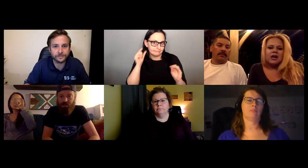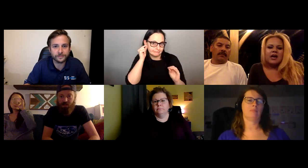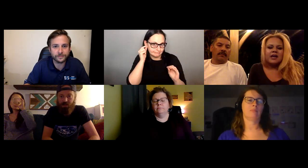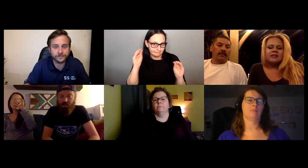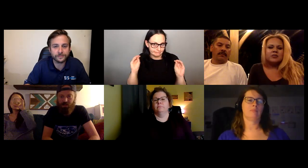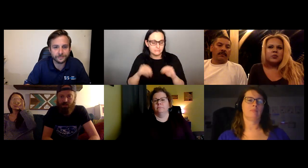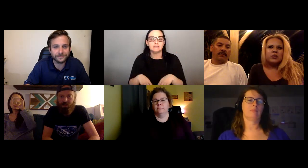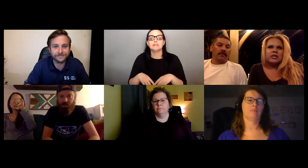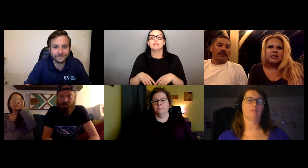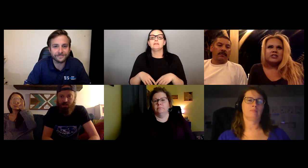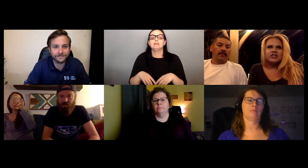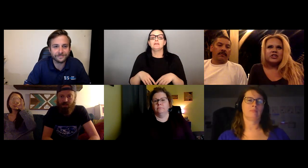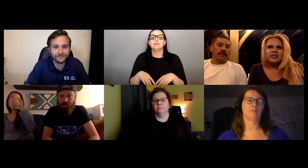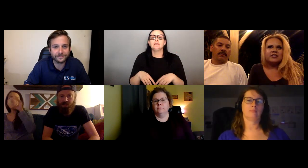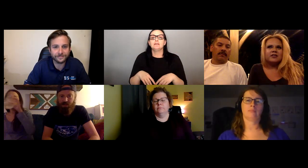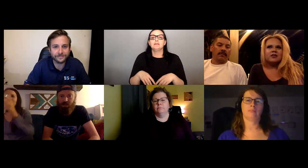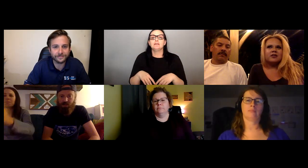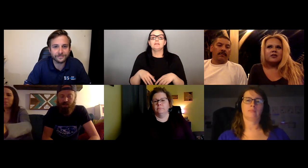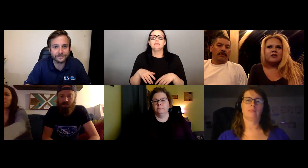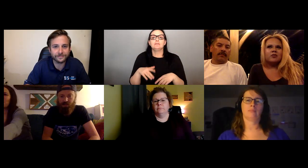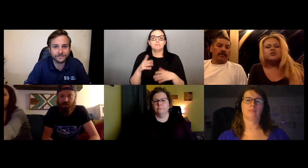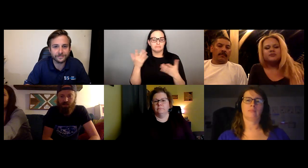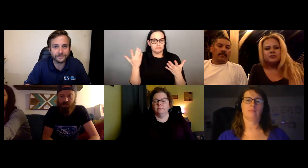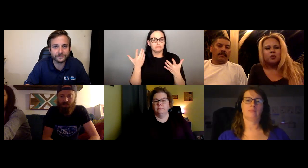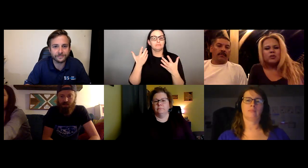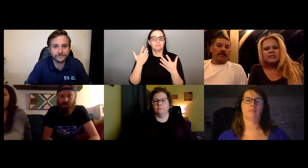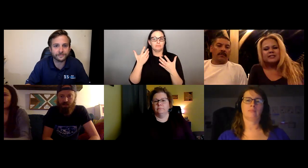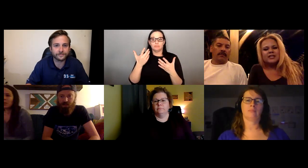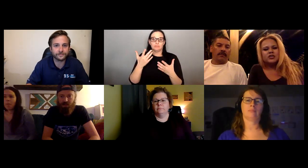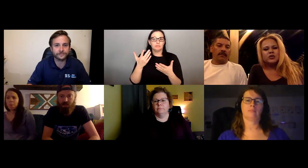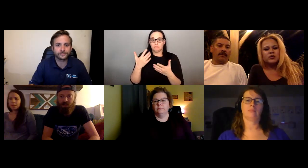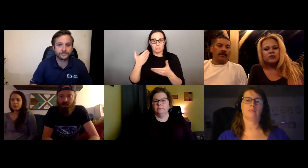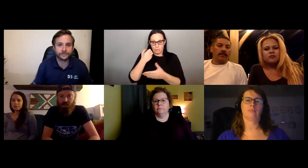and we started when she was first born